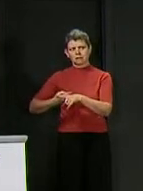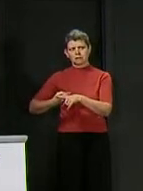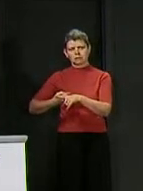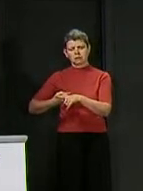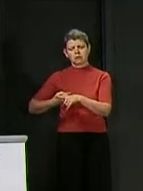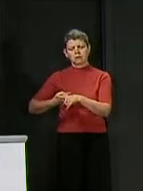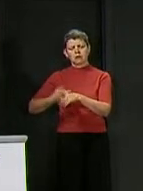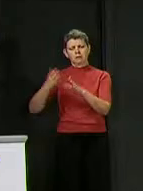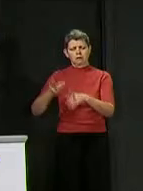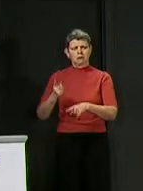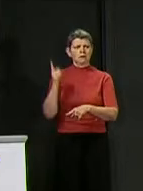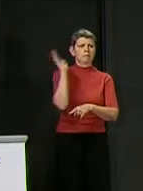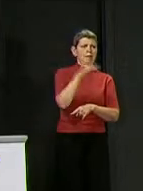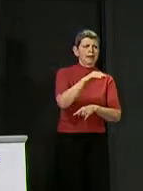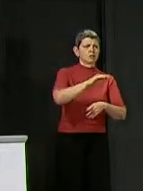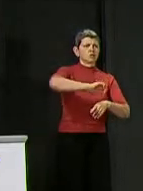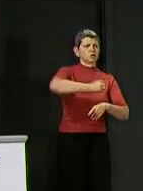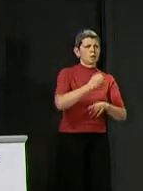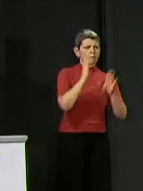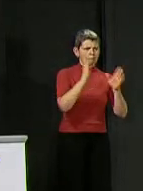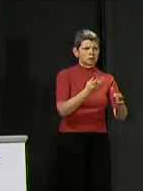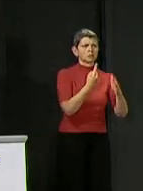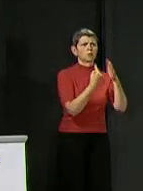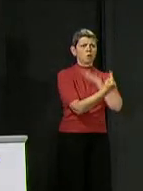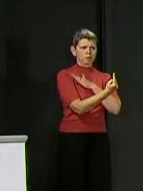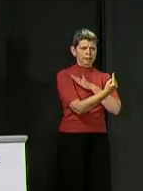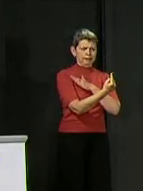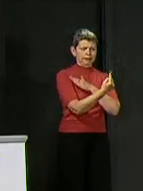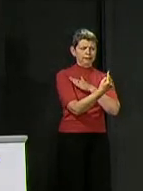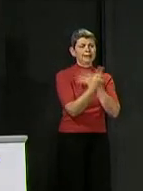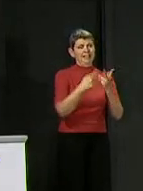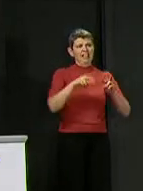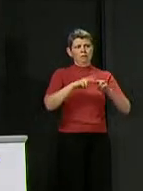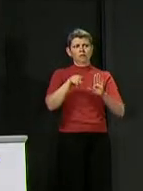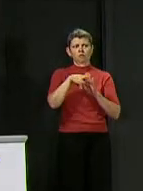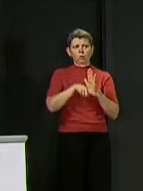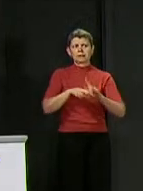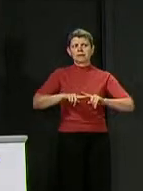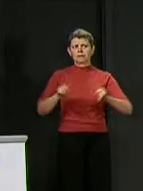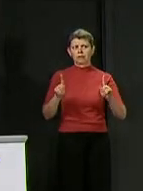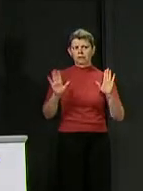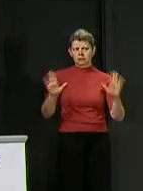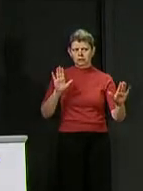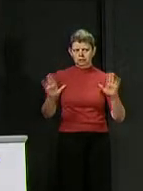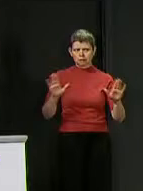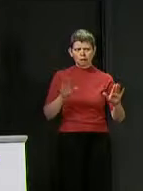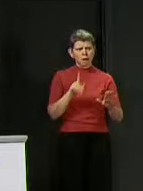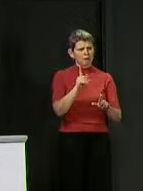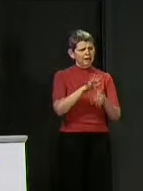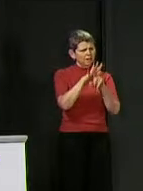be in northern England would still have to quarantine if there were different rules in